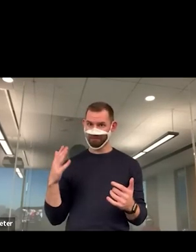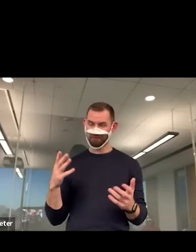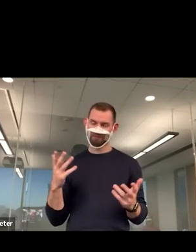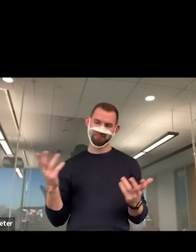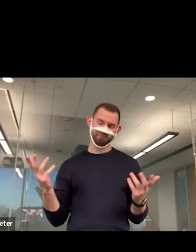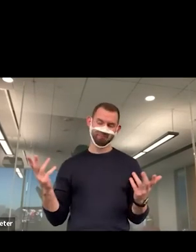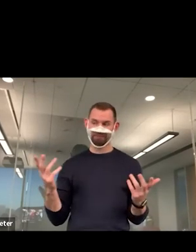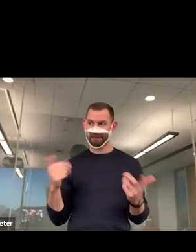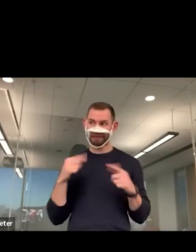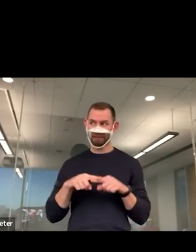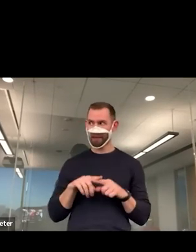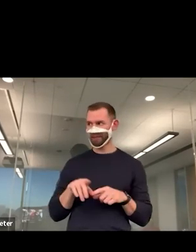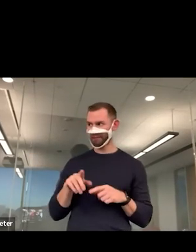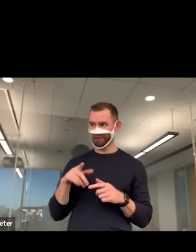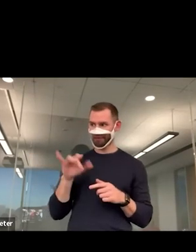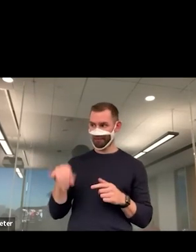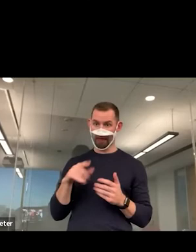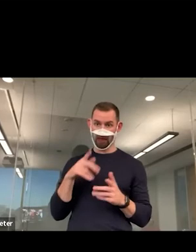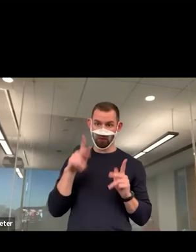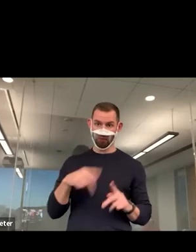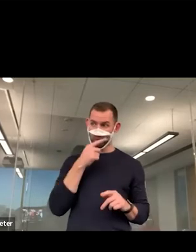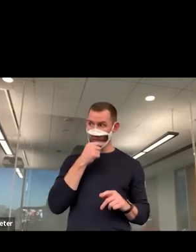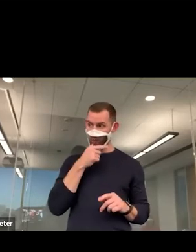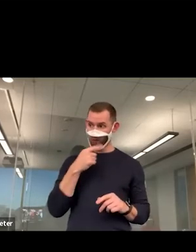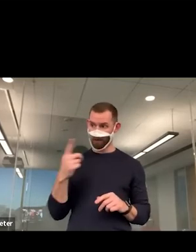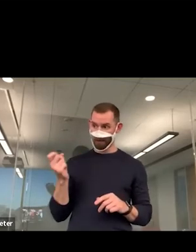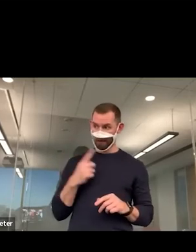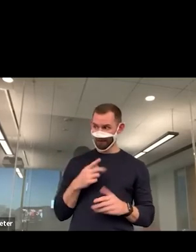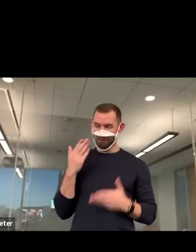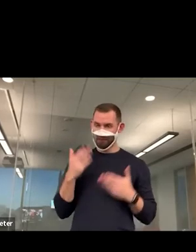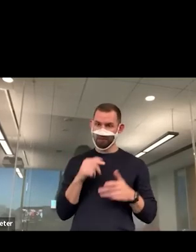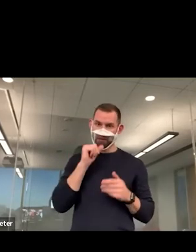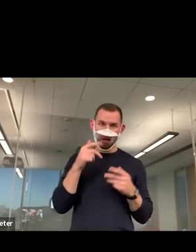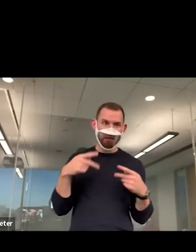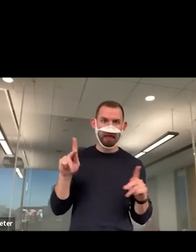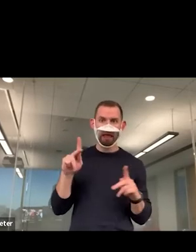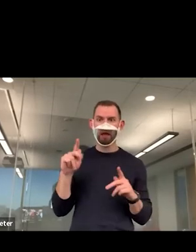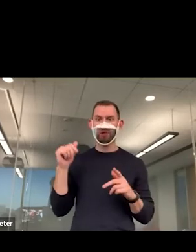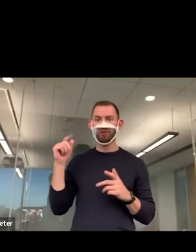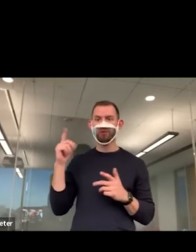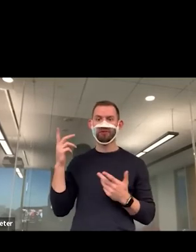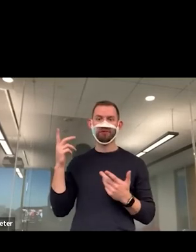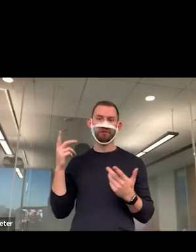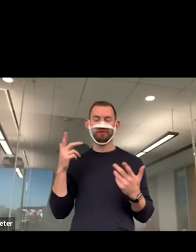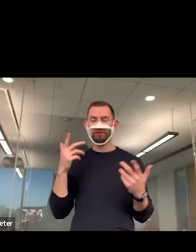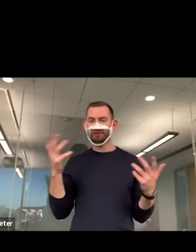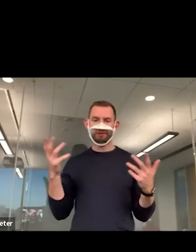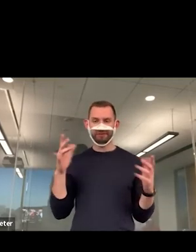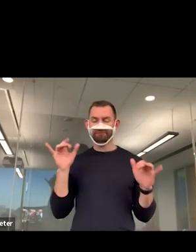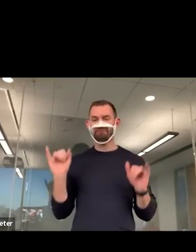happened where he wasn't allowed to do that so it but it this this is one of the things that has to